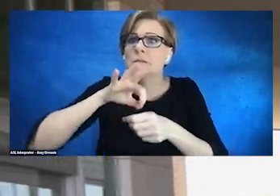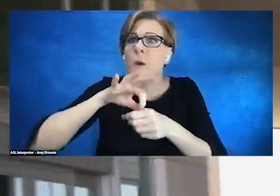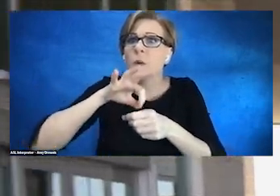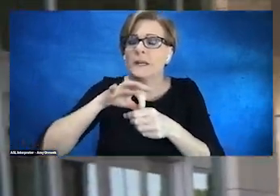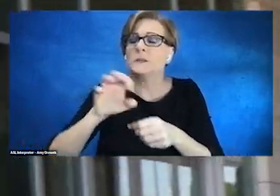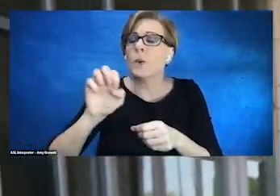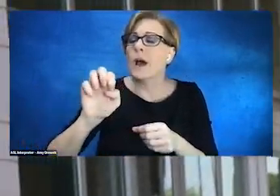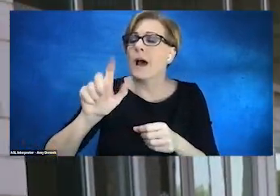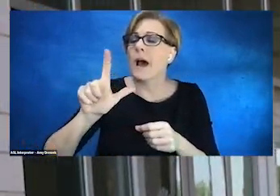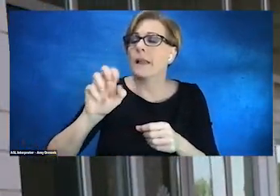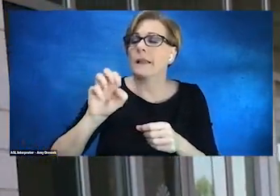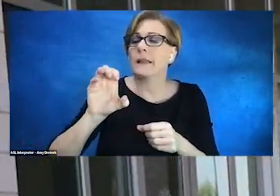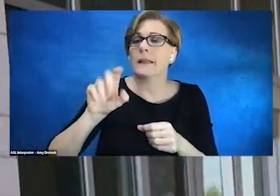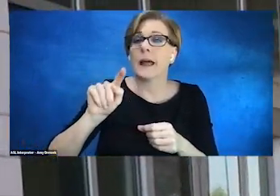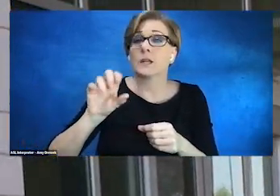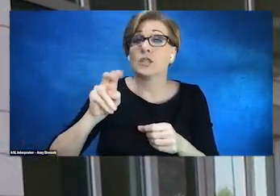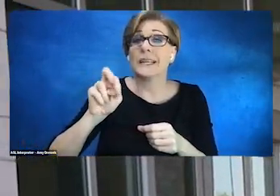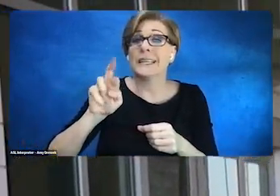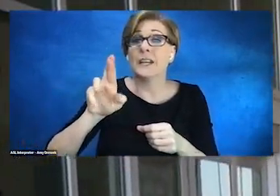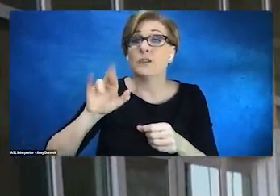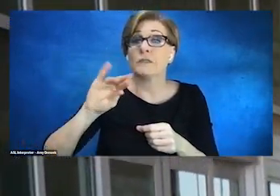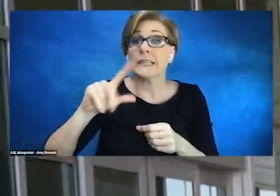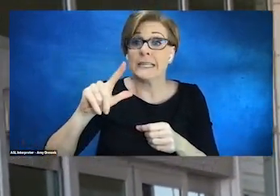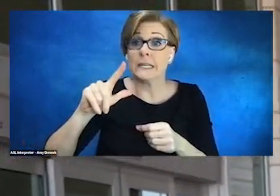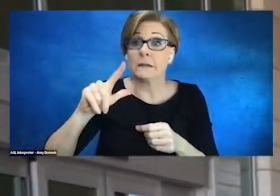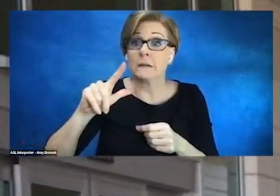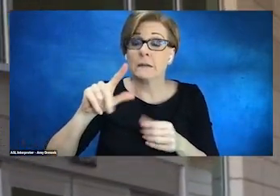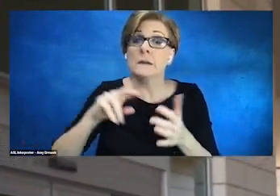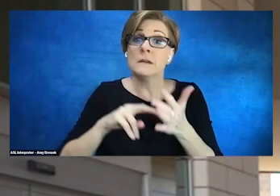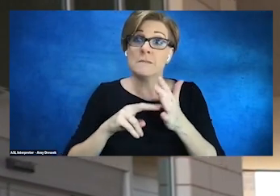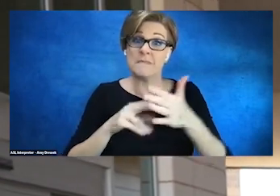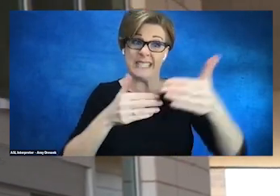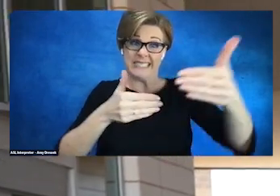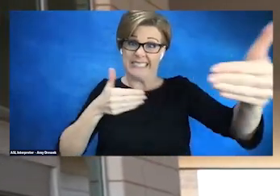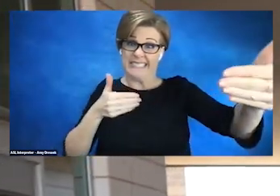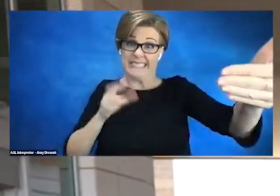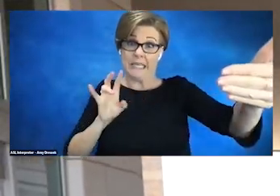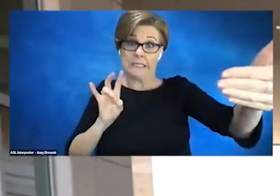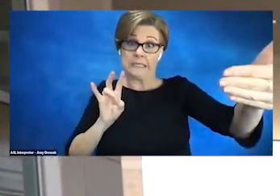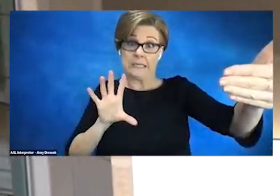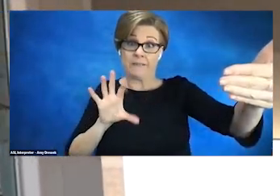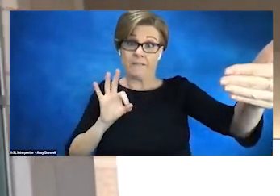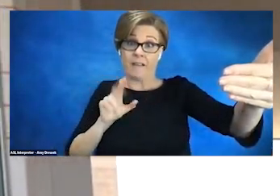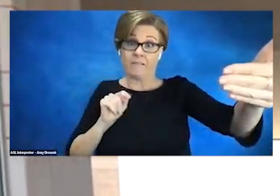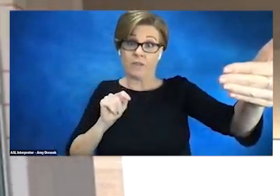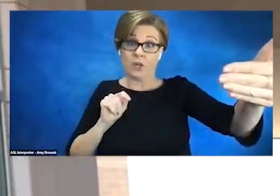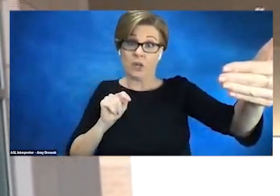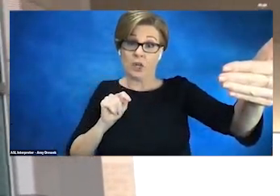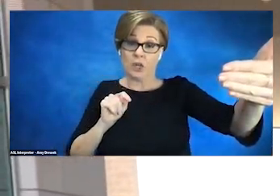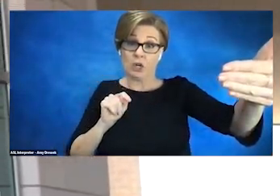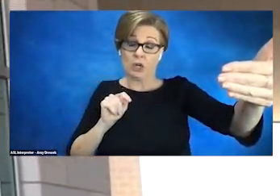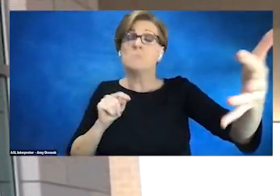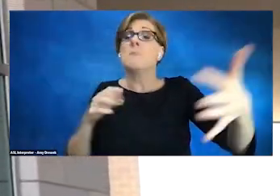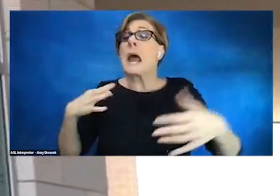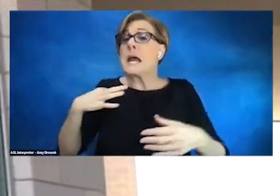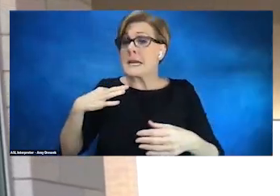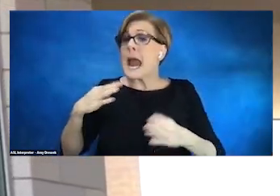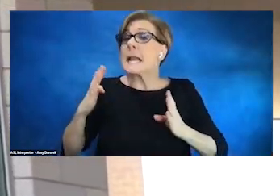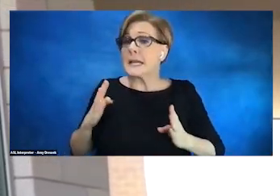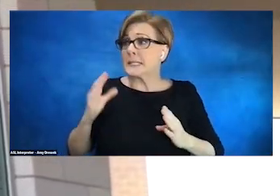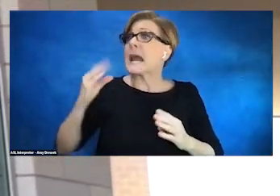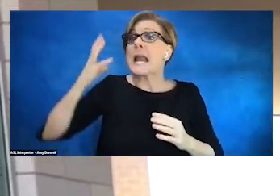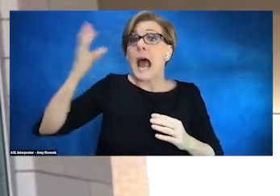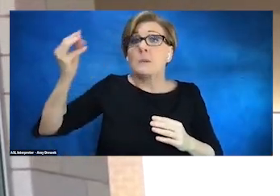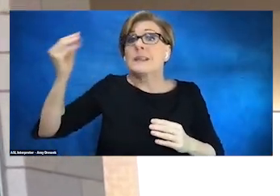So, what an electioneering is... is outside a 75- foot limit line, candidates may be outside that